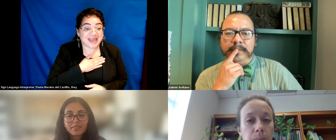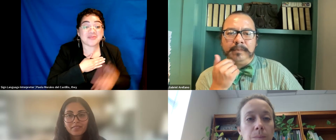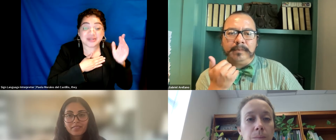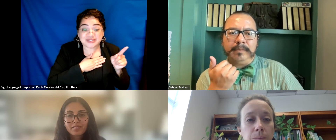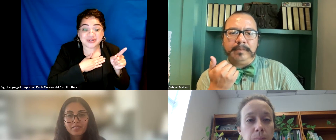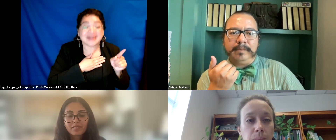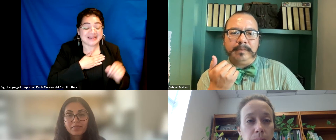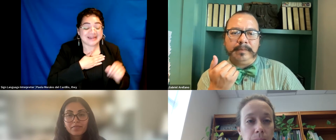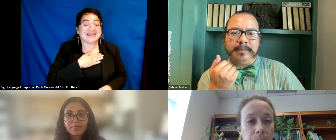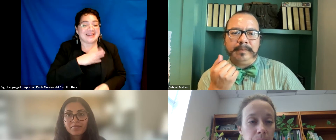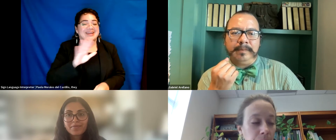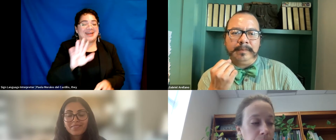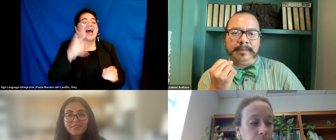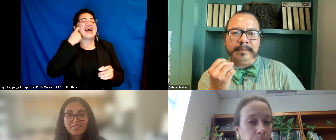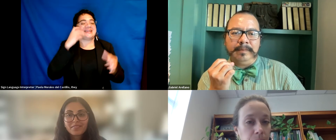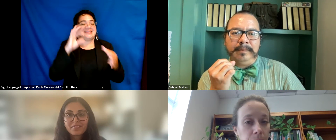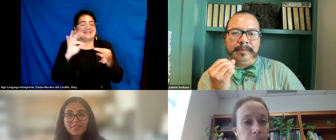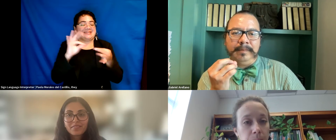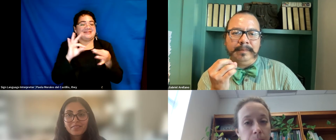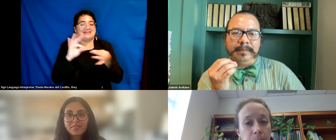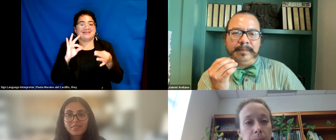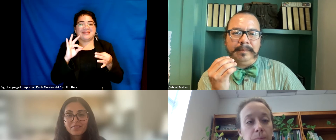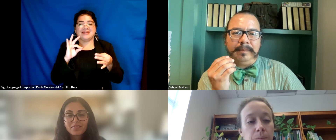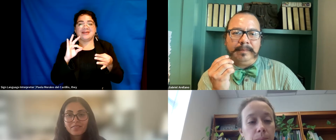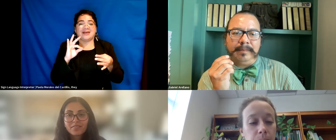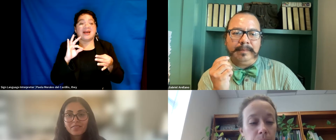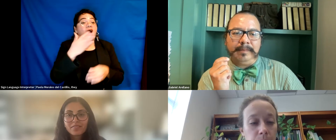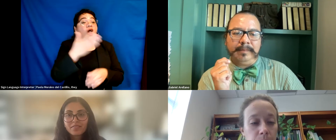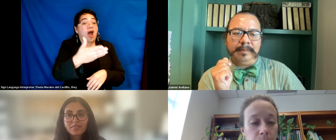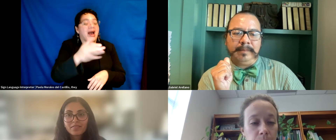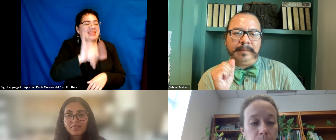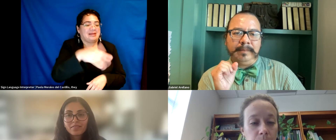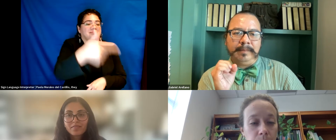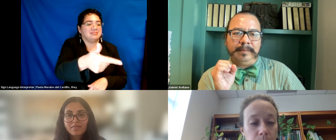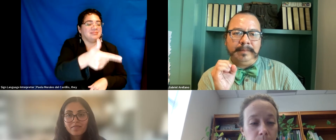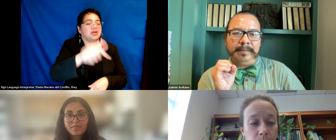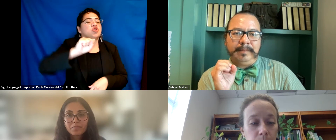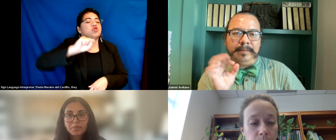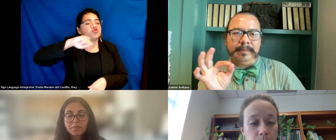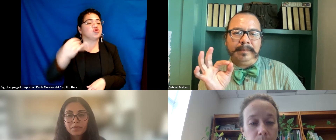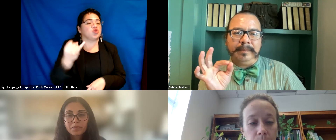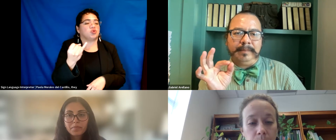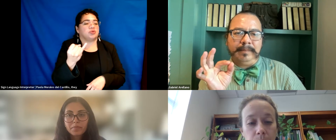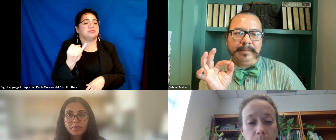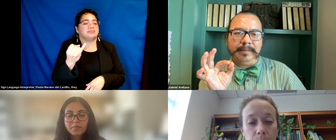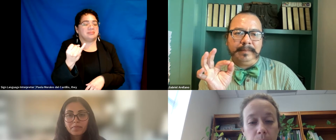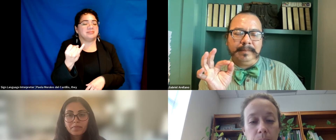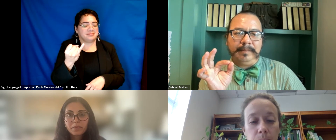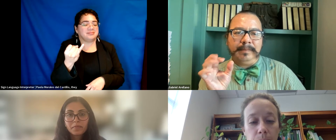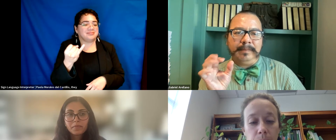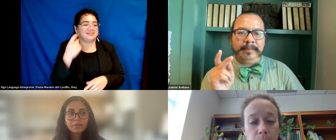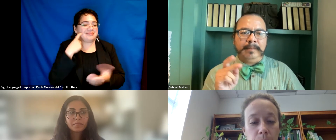Annabelle Lolinco (she/her): Oh, we were just commenting on the Uh social justice uh question provided by Lissette.